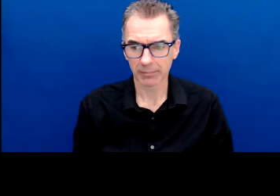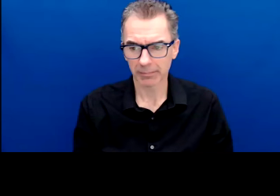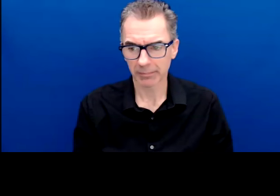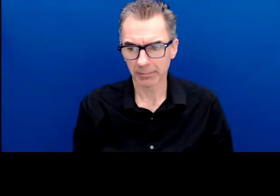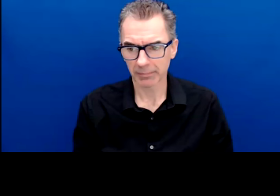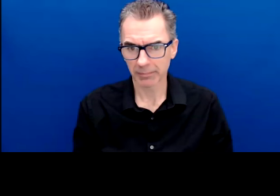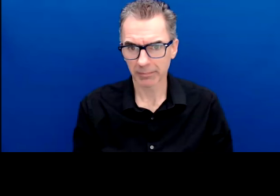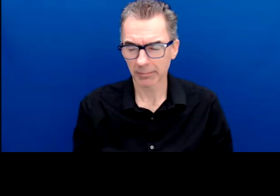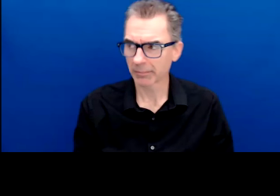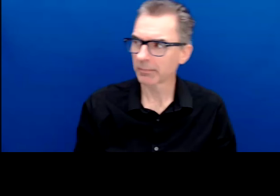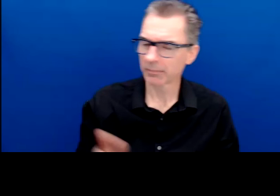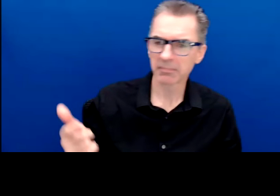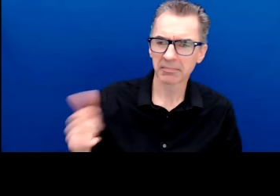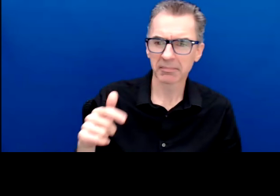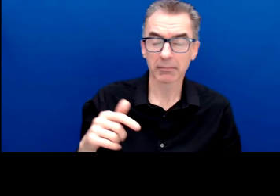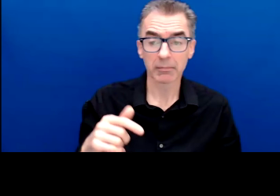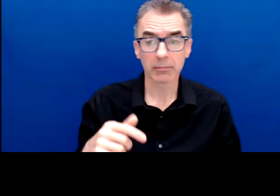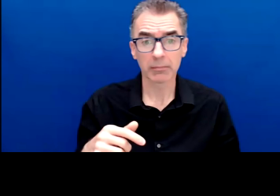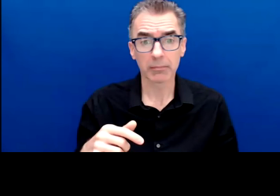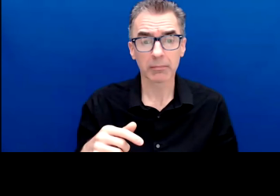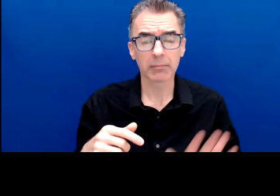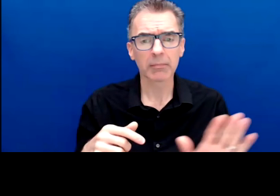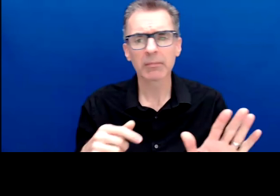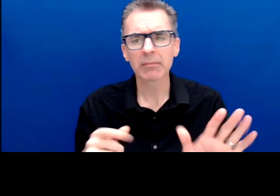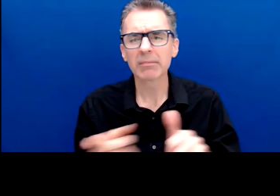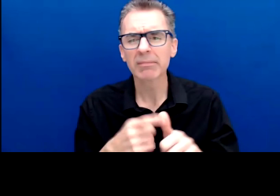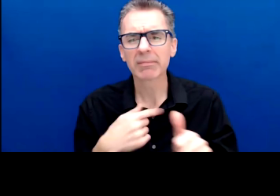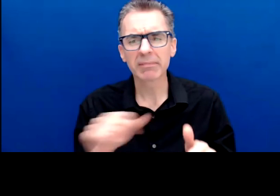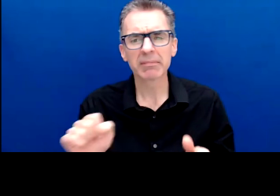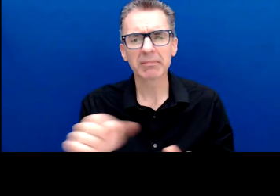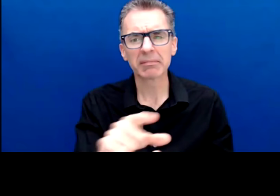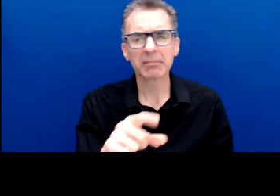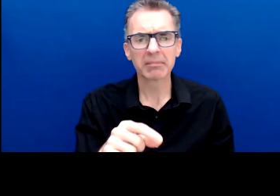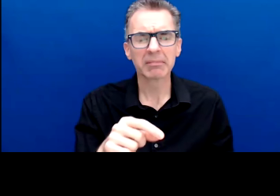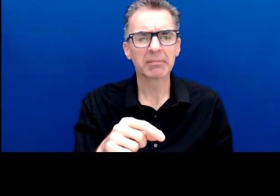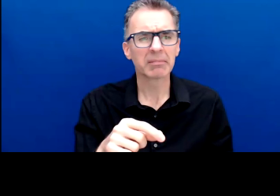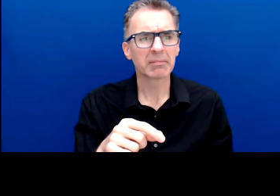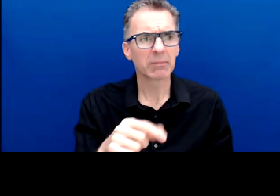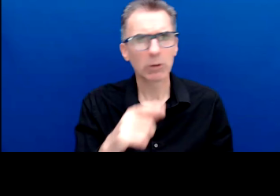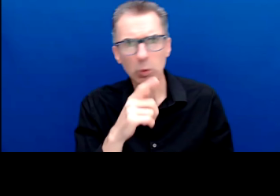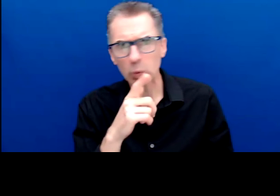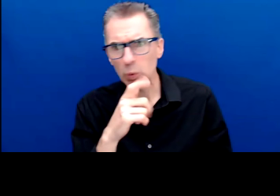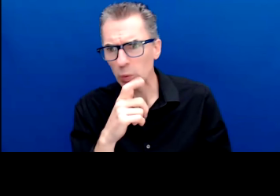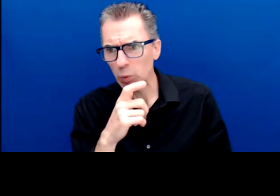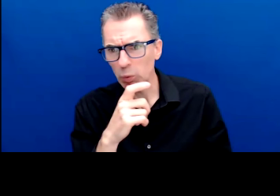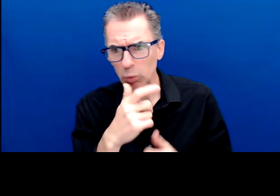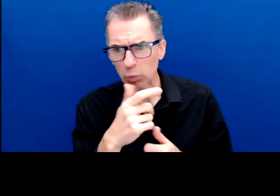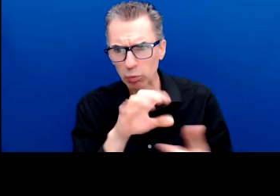Before we continue, is there anyone in here. And we might have I don't know who's still with us, but anyone in here who,